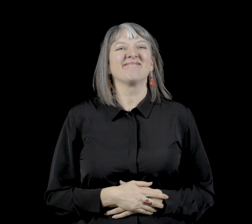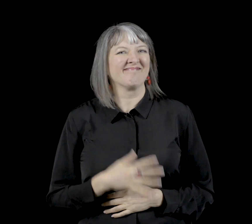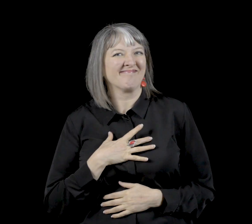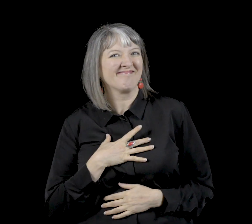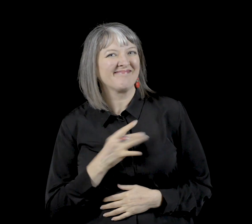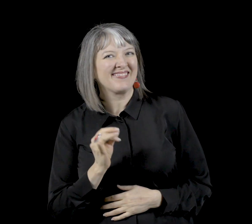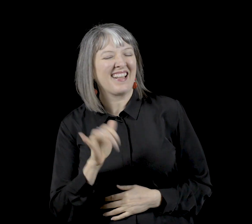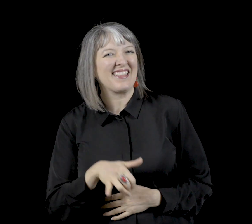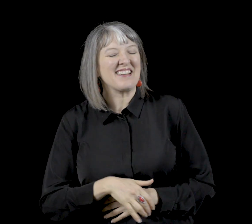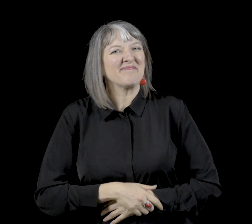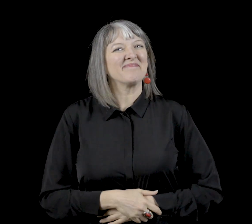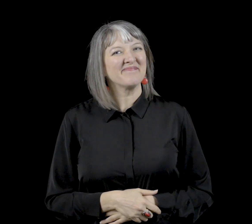I like this idea!